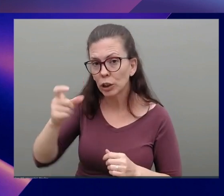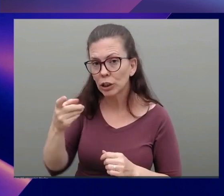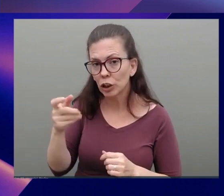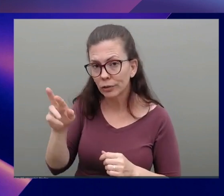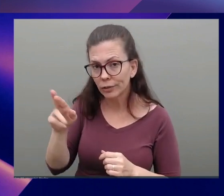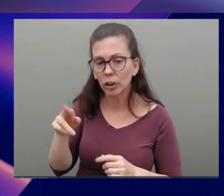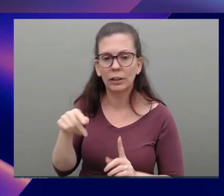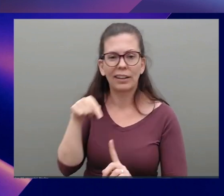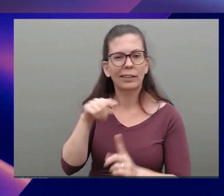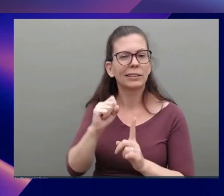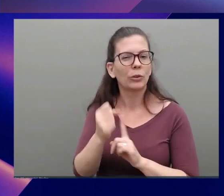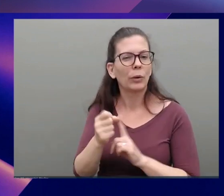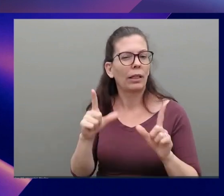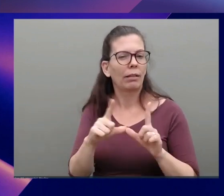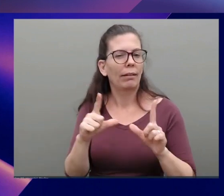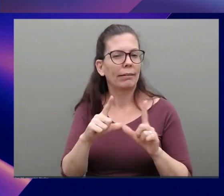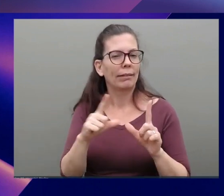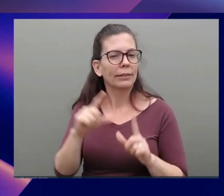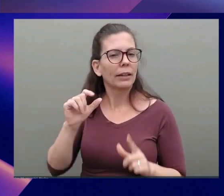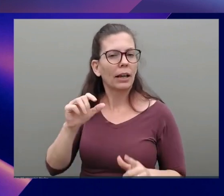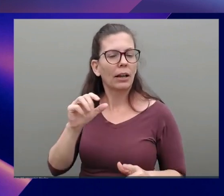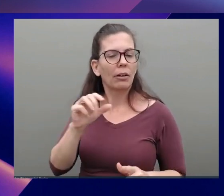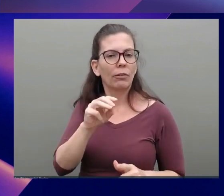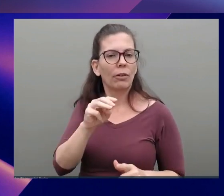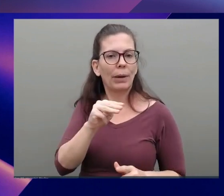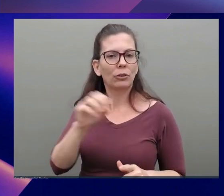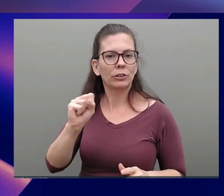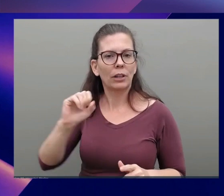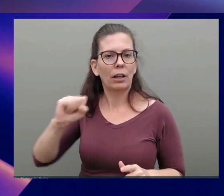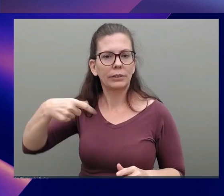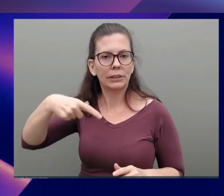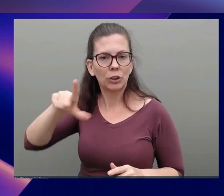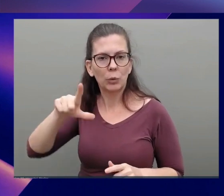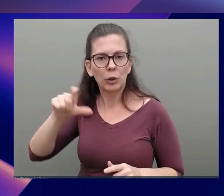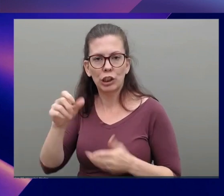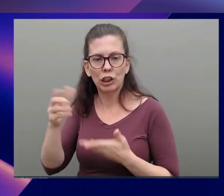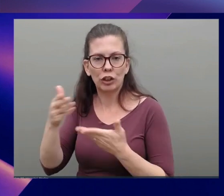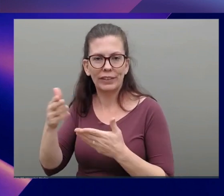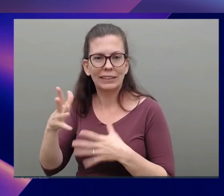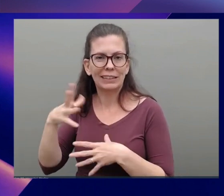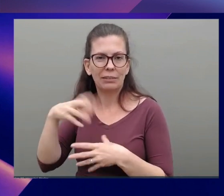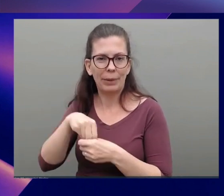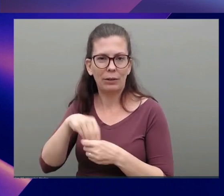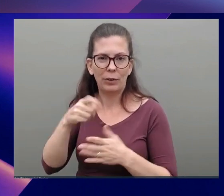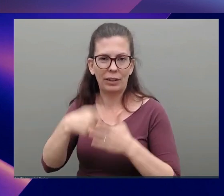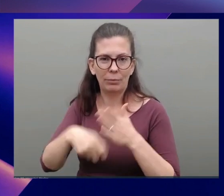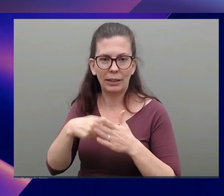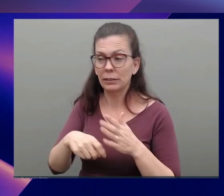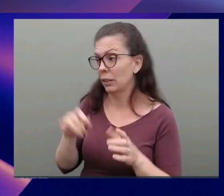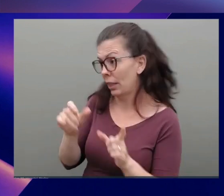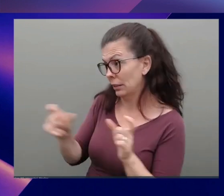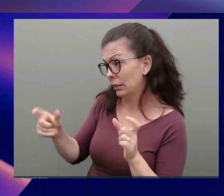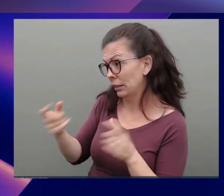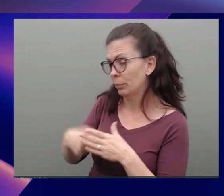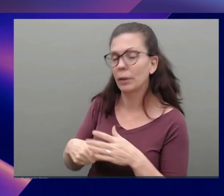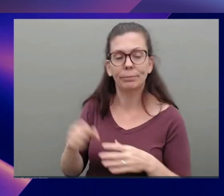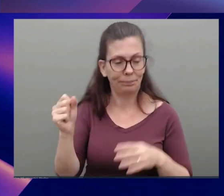Microsoft SQL Service is embedded- Perfect. - In the instance hourly price. - In the pricing, okay. Yes. And you can create your own AMIs.